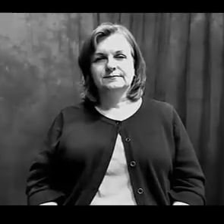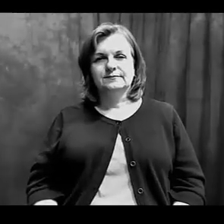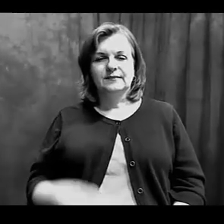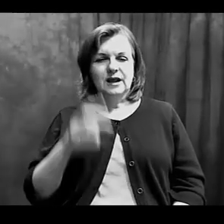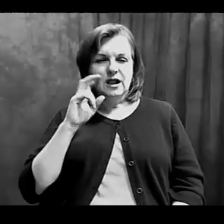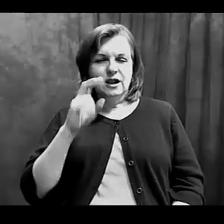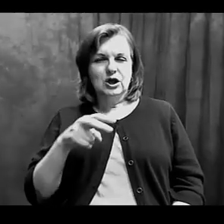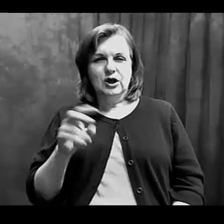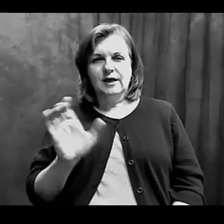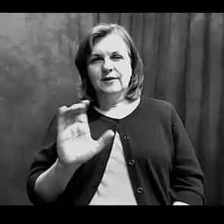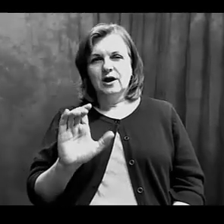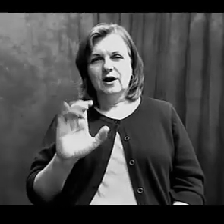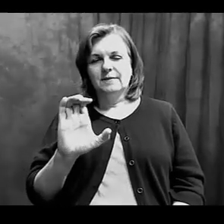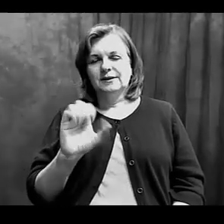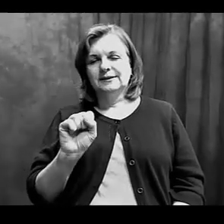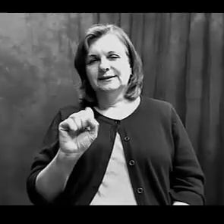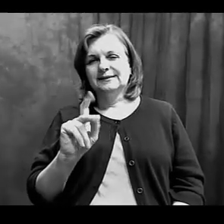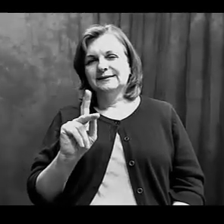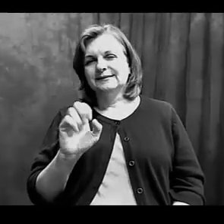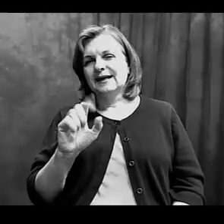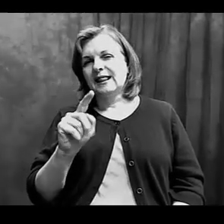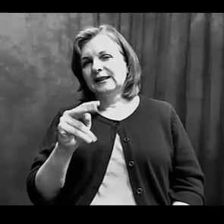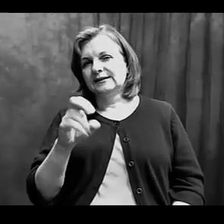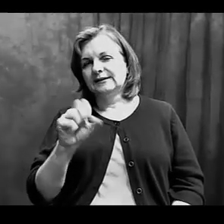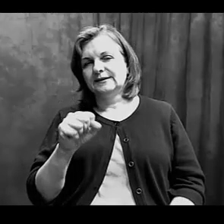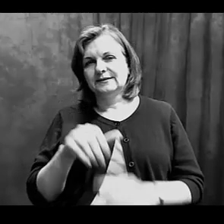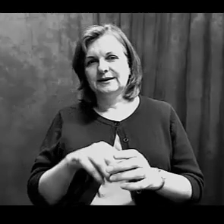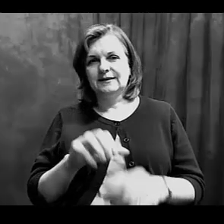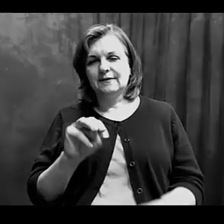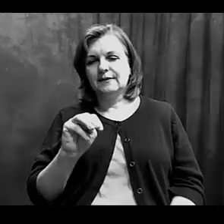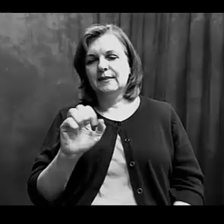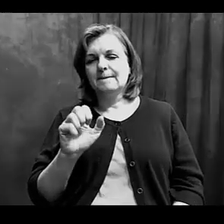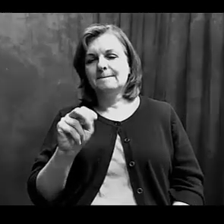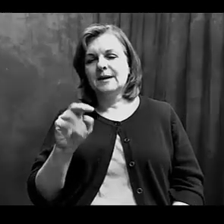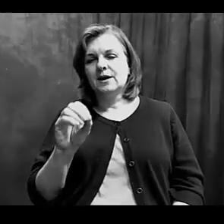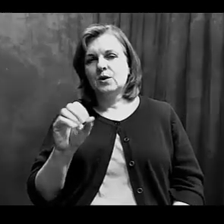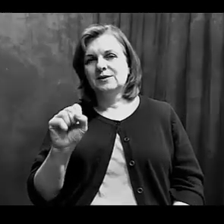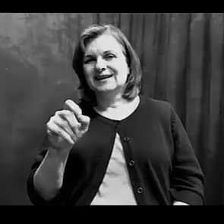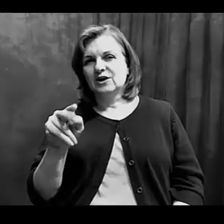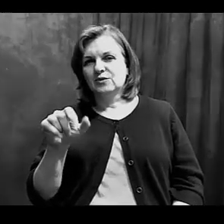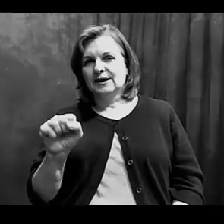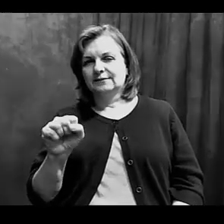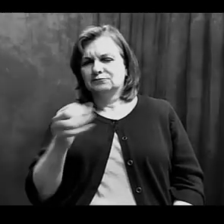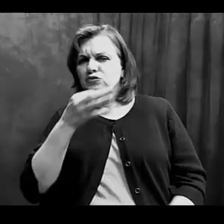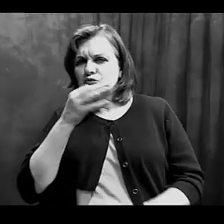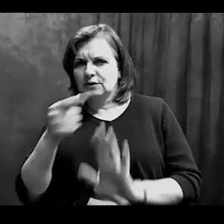so when we look at our carbon skeletons in our monosaccharide